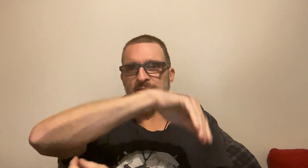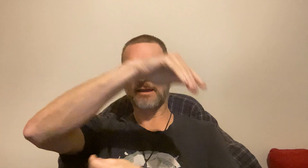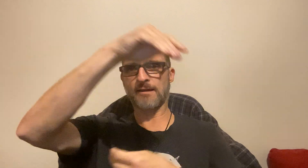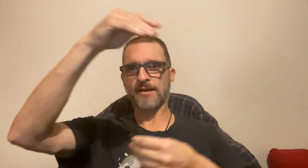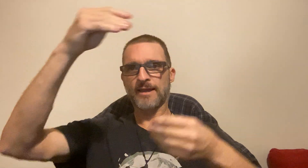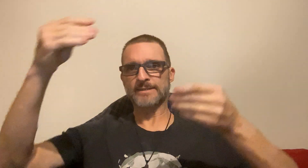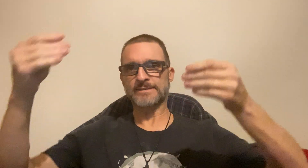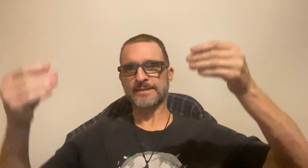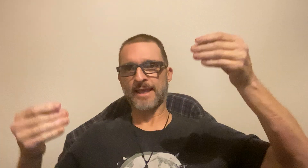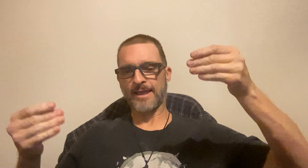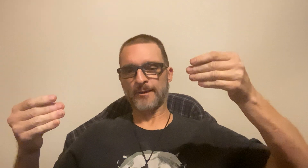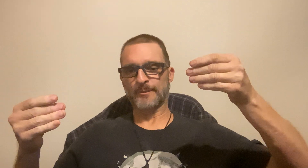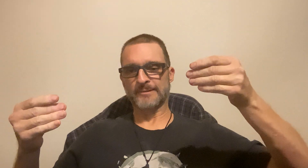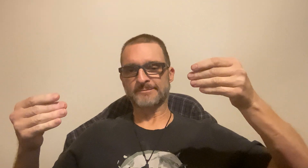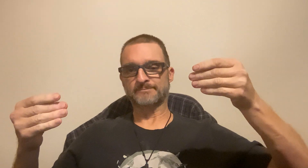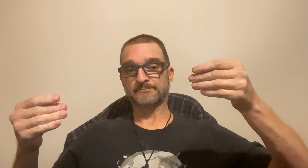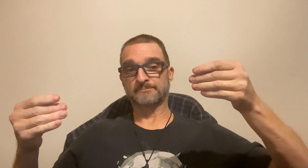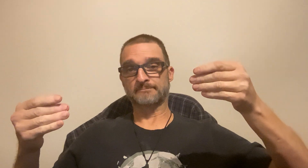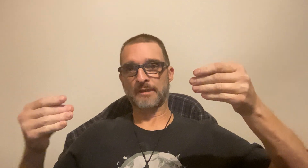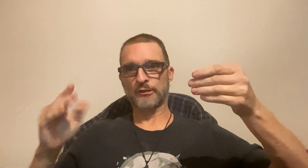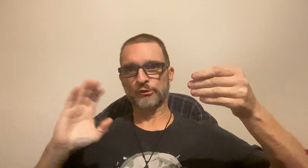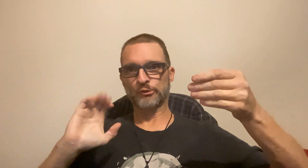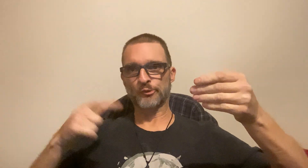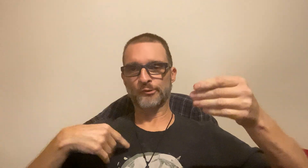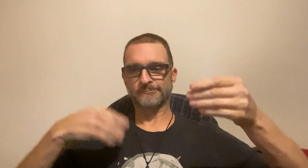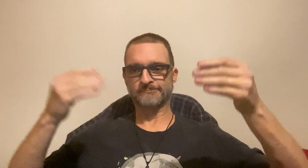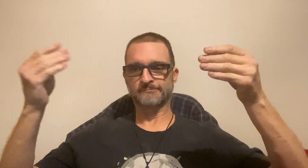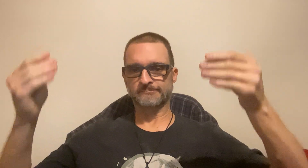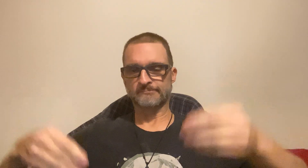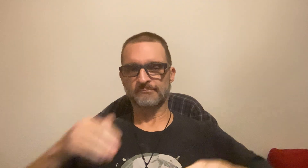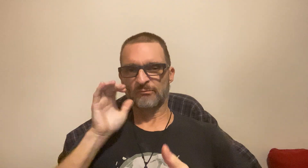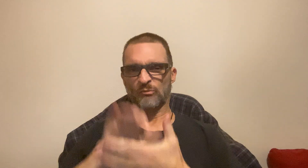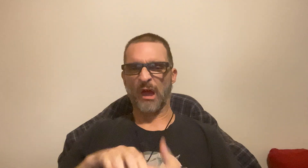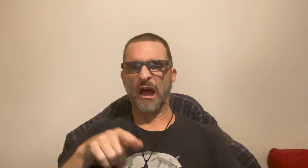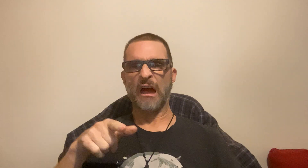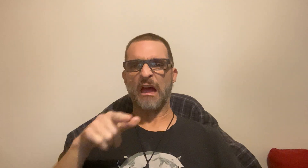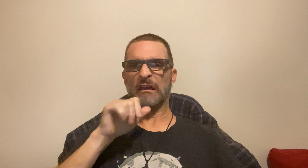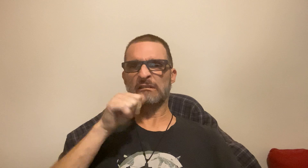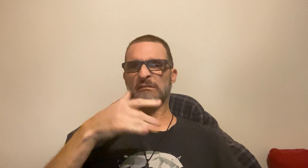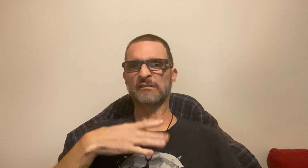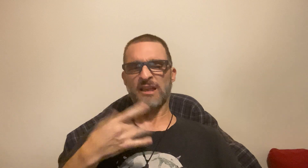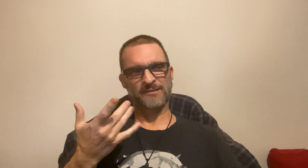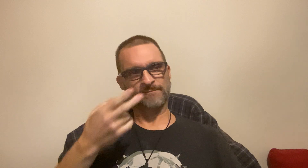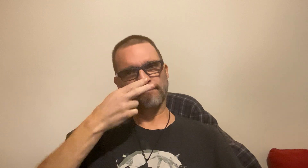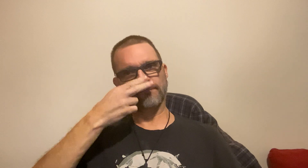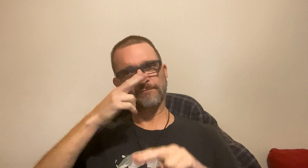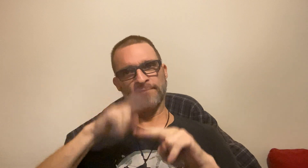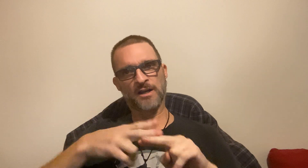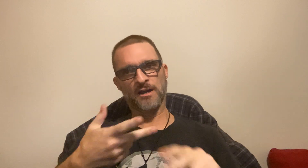I had to turn it upside down & keeping my cool and setting up the sign. My wife gasped and said I don't like it like that!